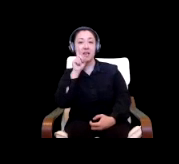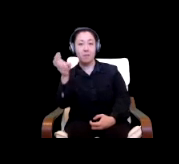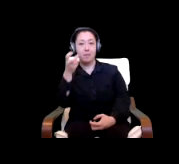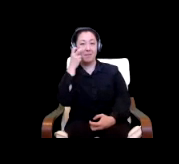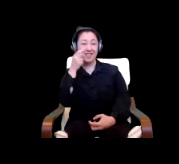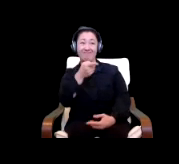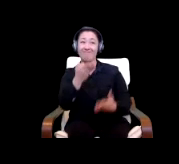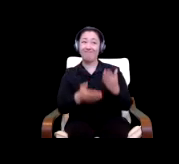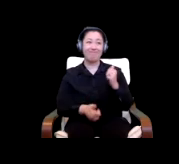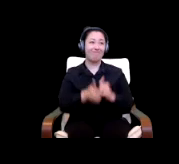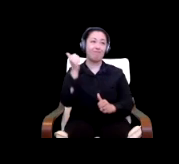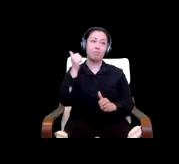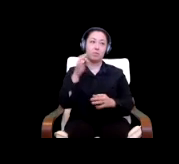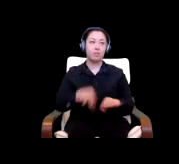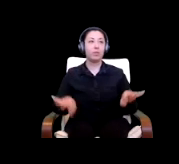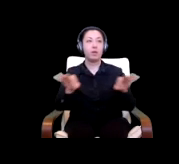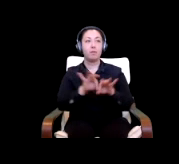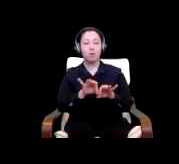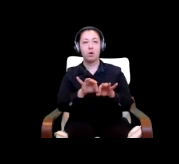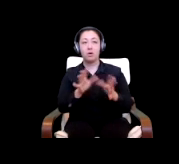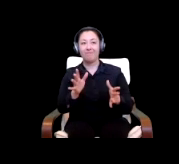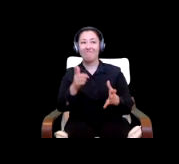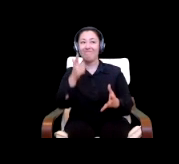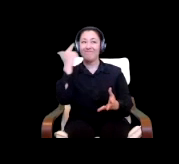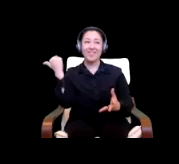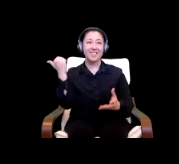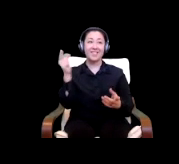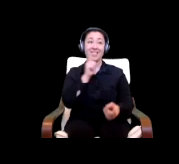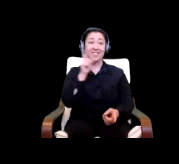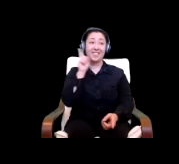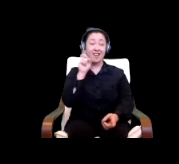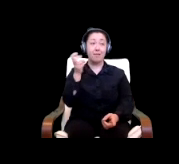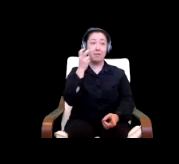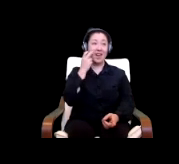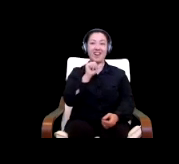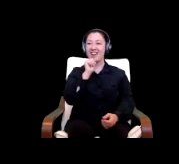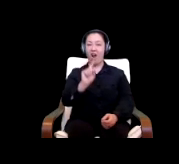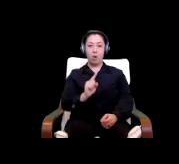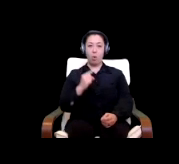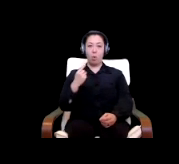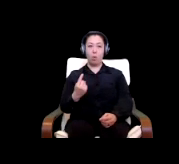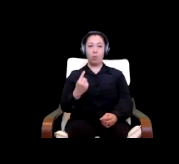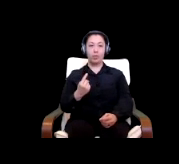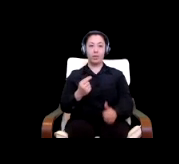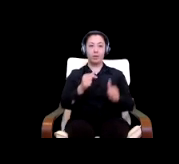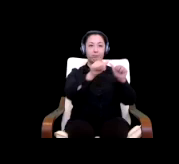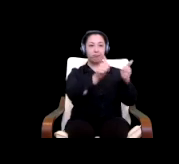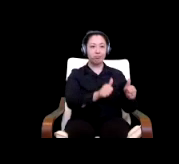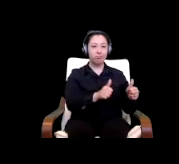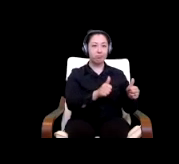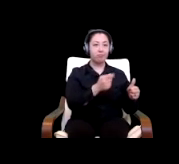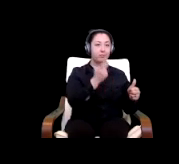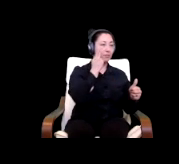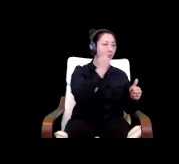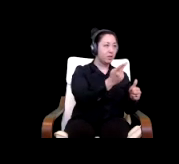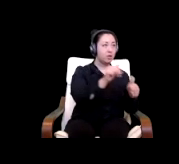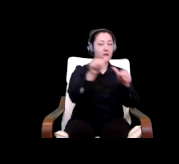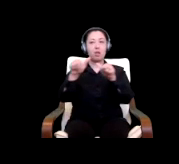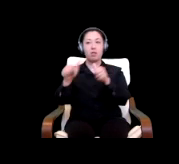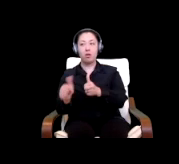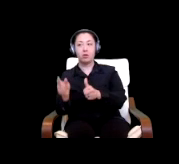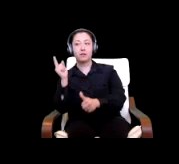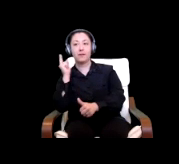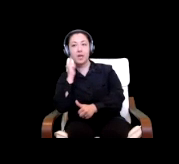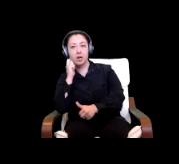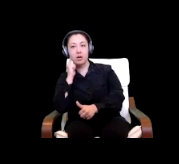Deafblindness, it is not just vision loss + hearing loss, it is so much